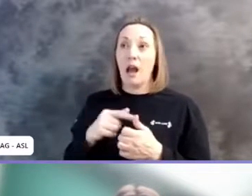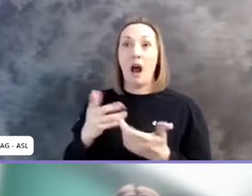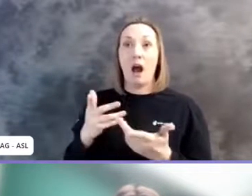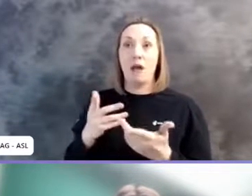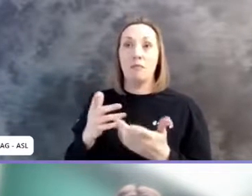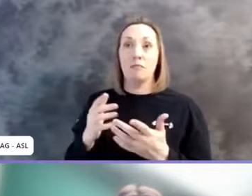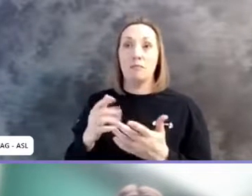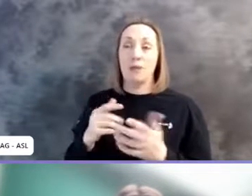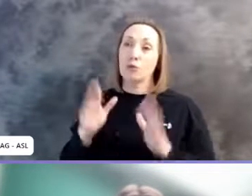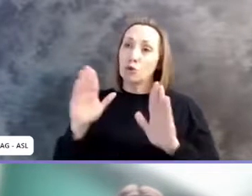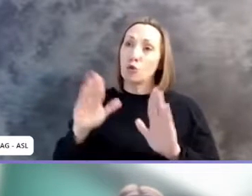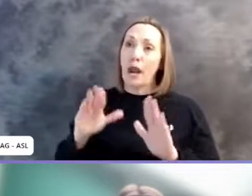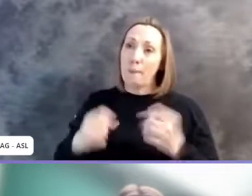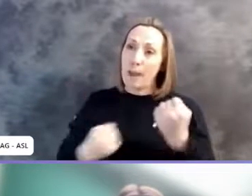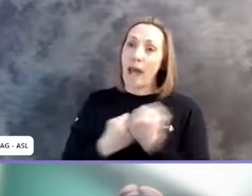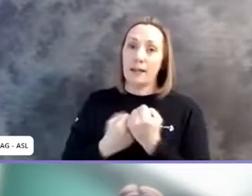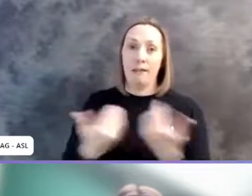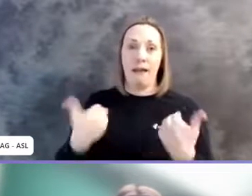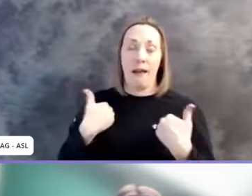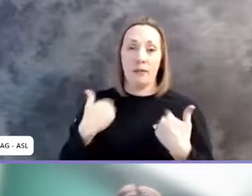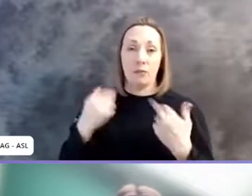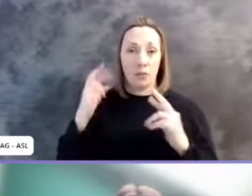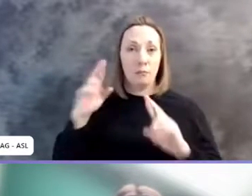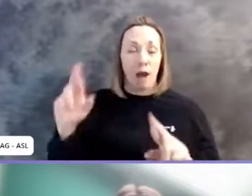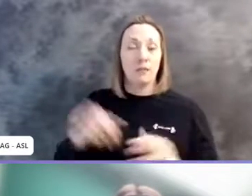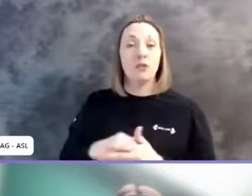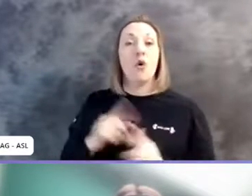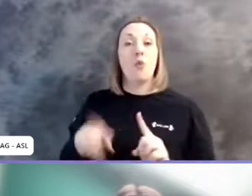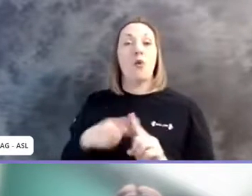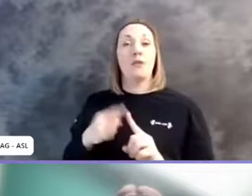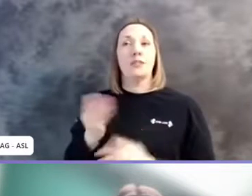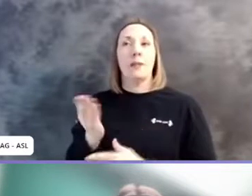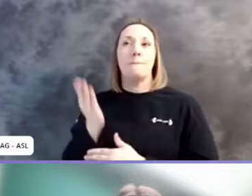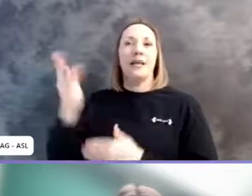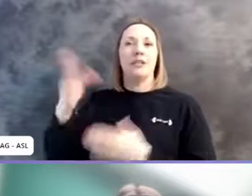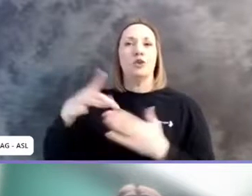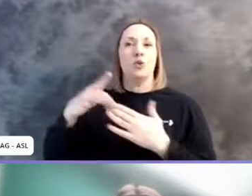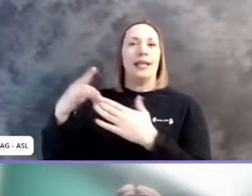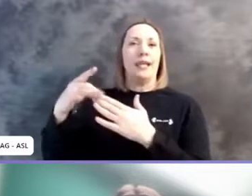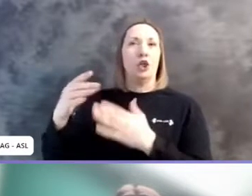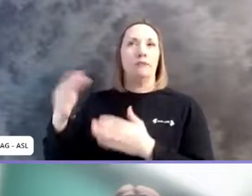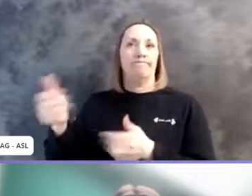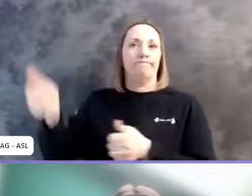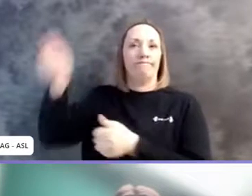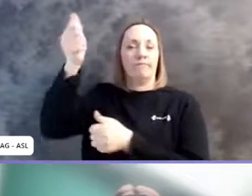on ever their accessibility before I pitched anything to leadership. So that wider support than respect was